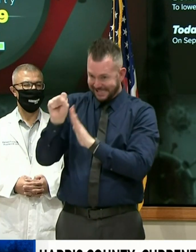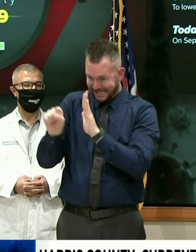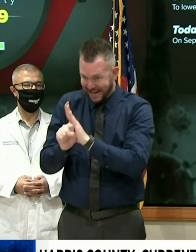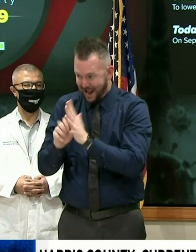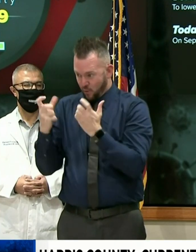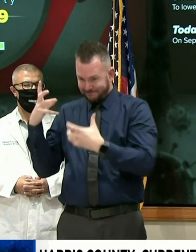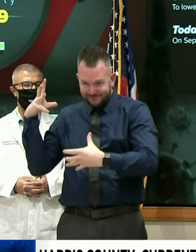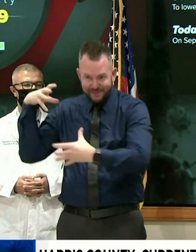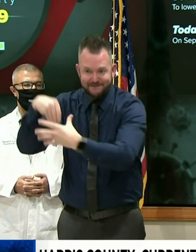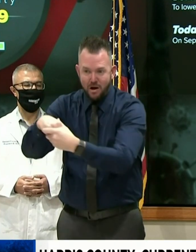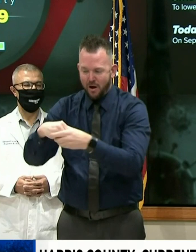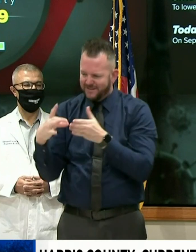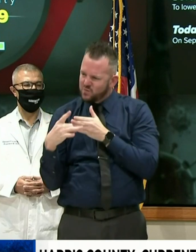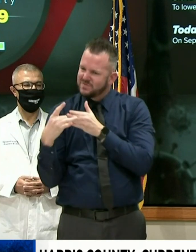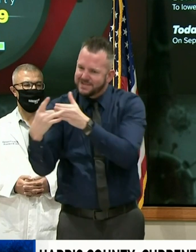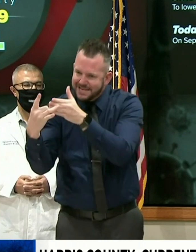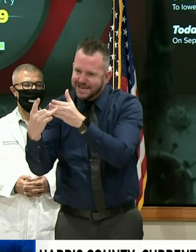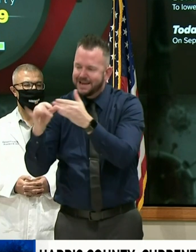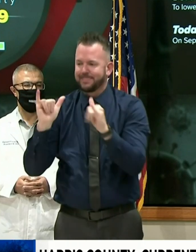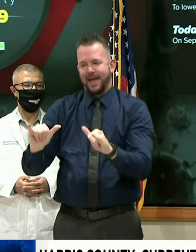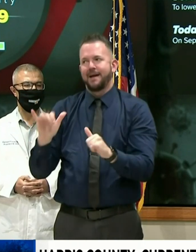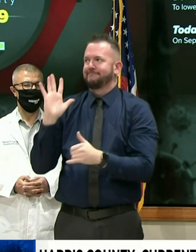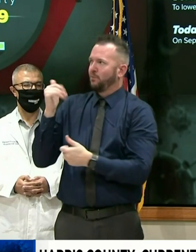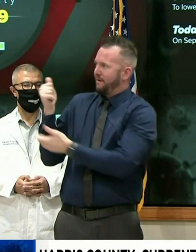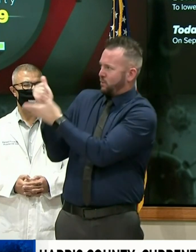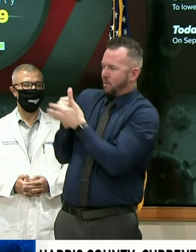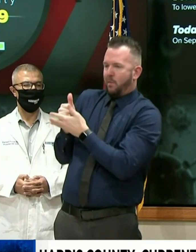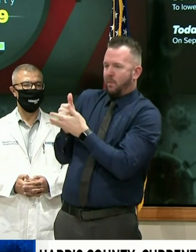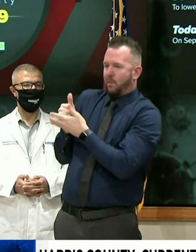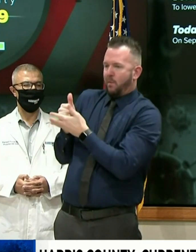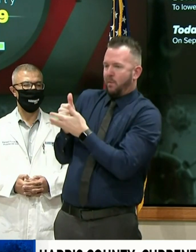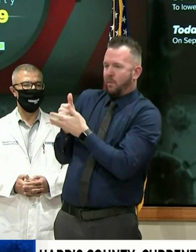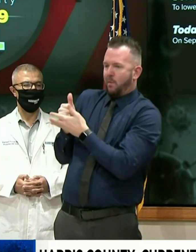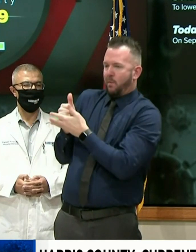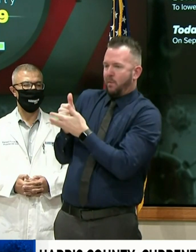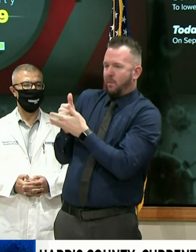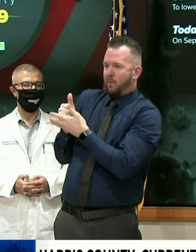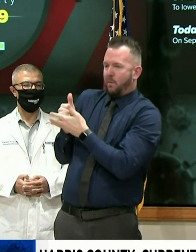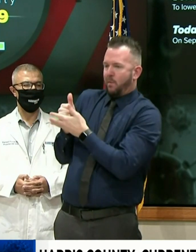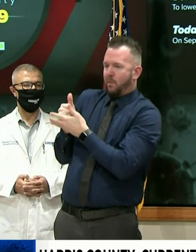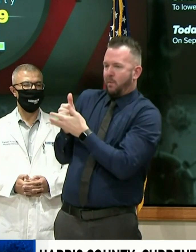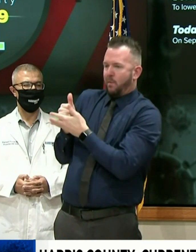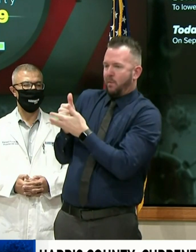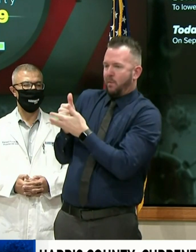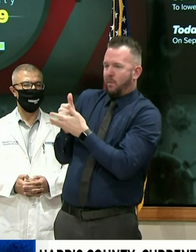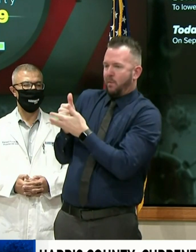and night to try and contain this. That’s why we need the